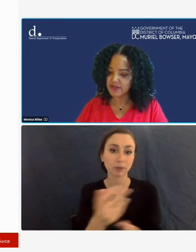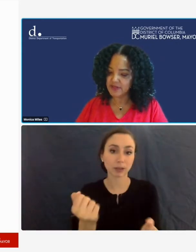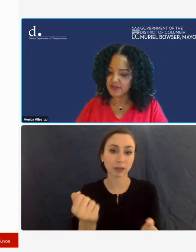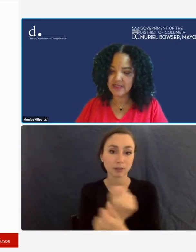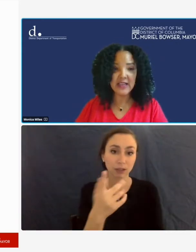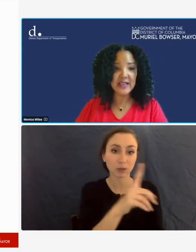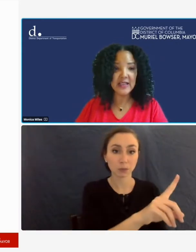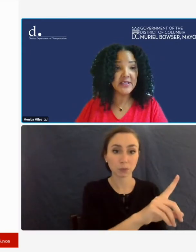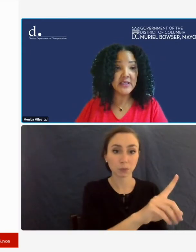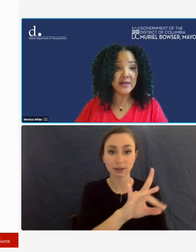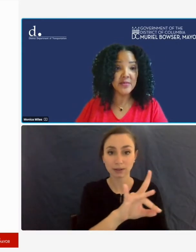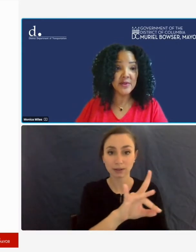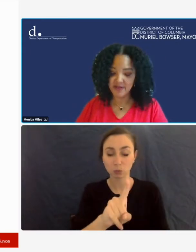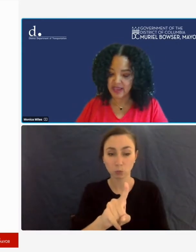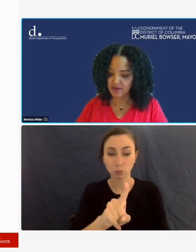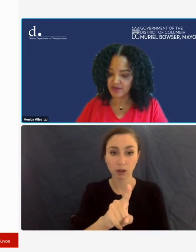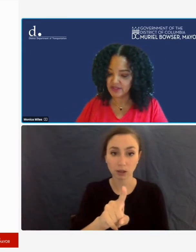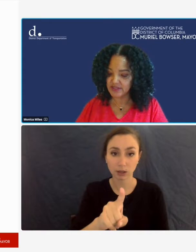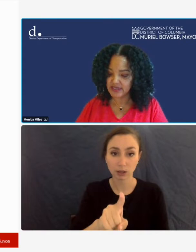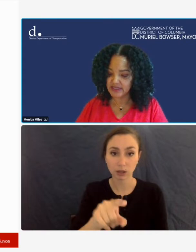times the number of hours is 1900